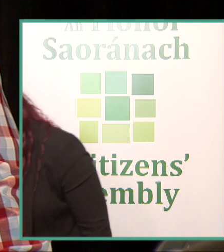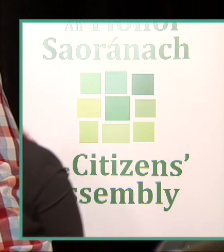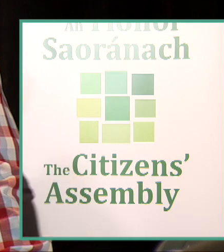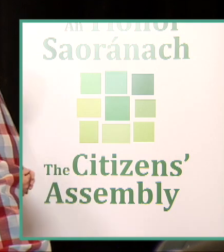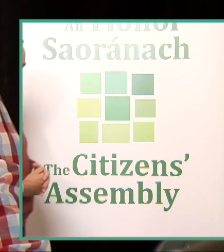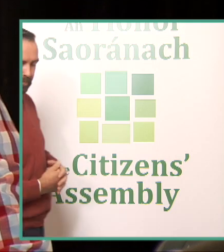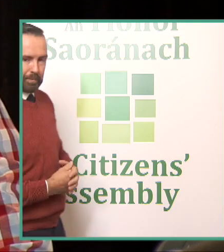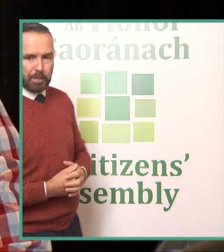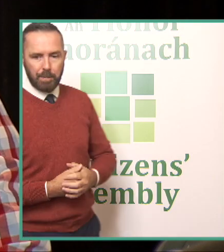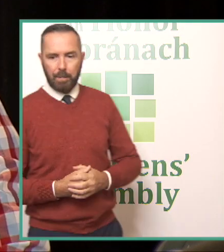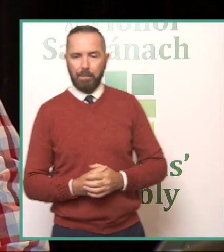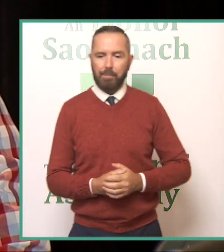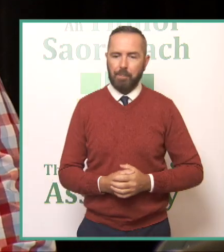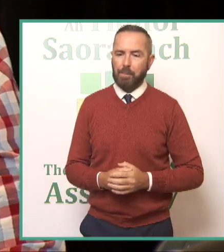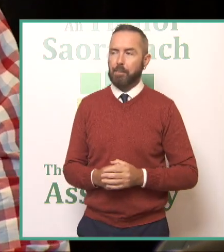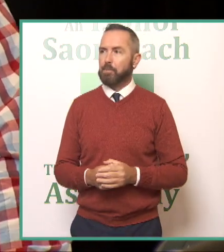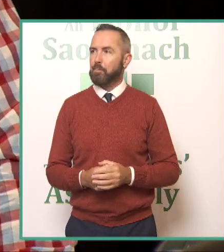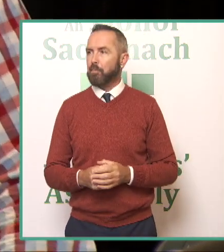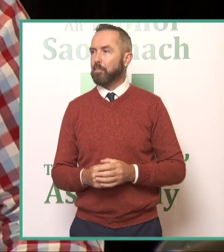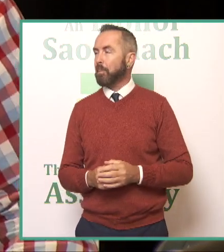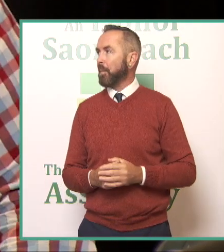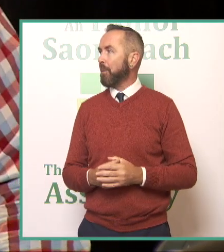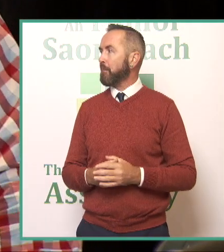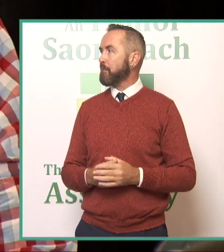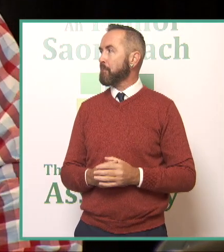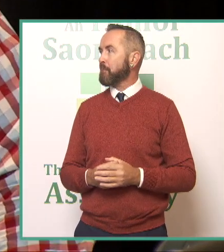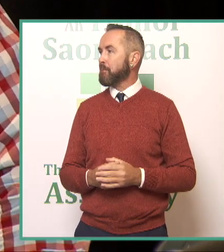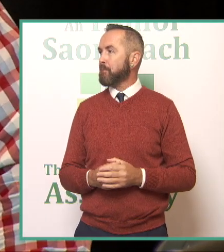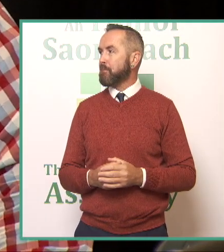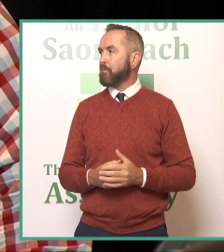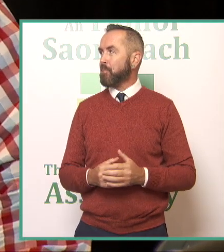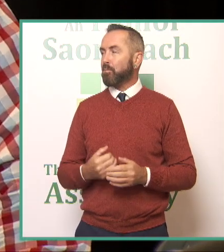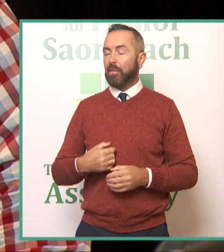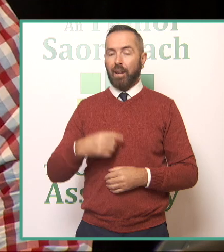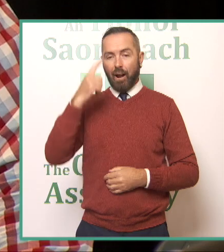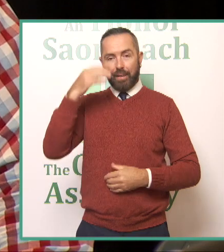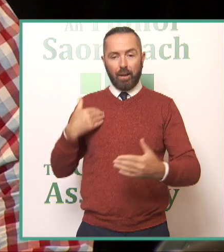job, so come on lights are starting to let me know so the the